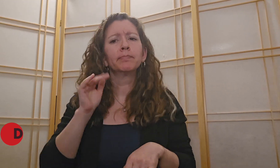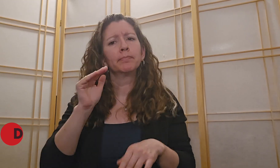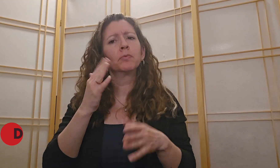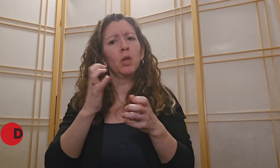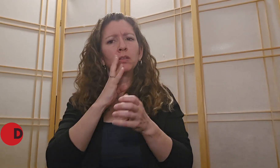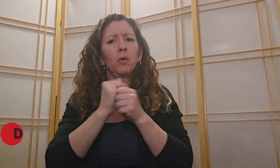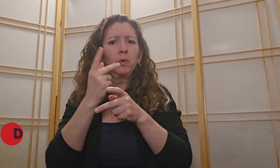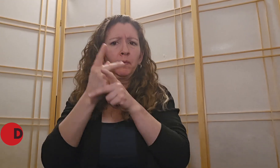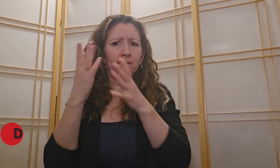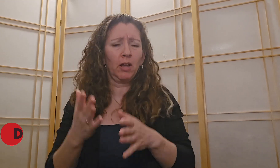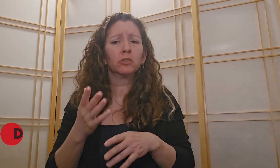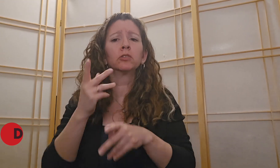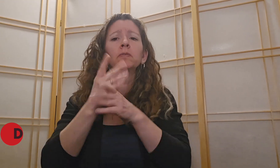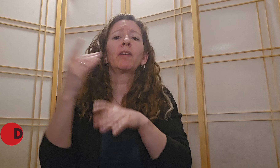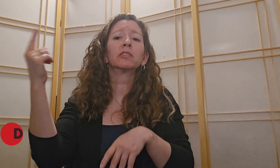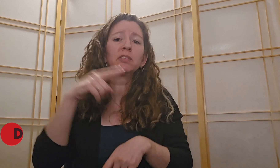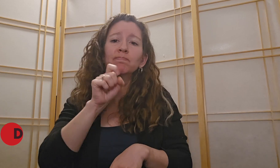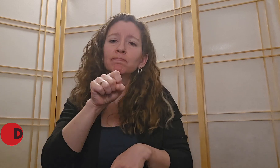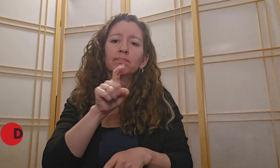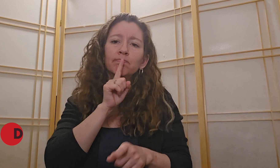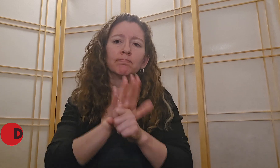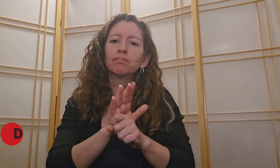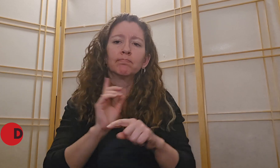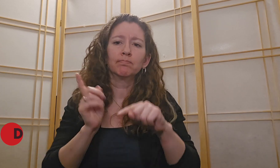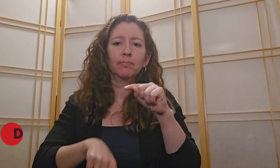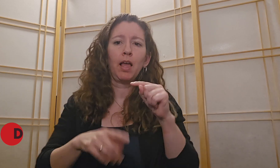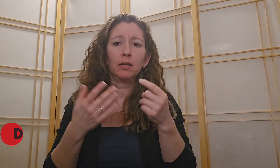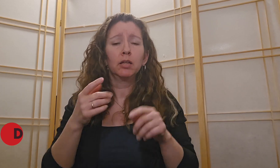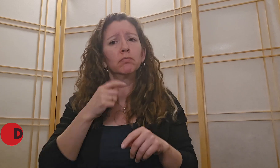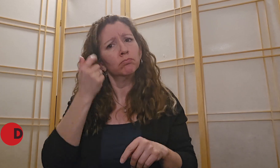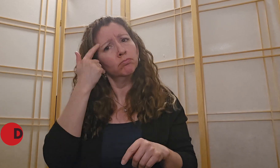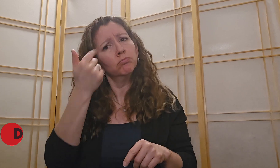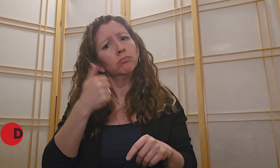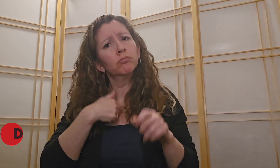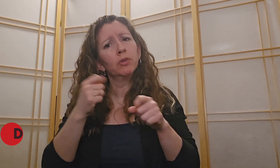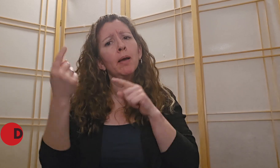She came and yes, she confirmed the policy and told me I could come another day